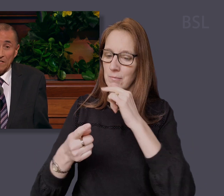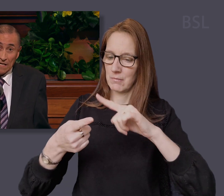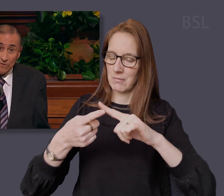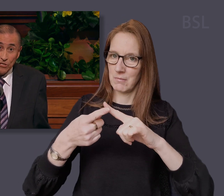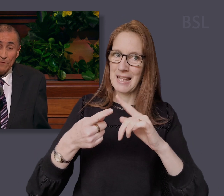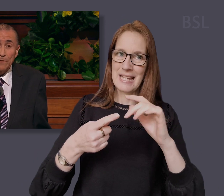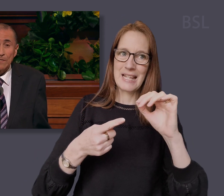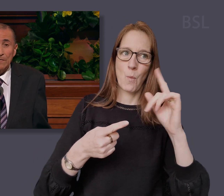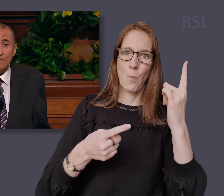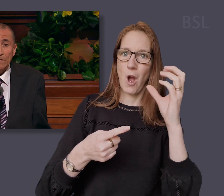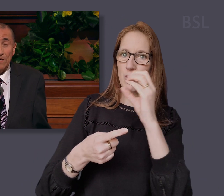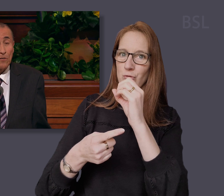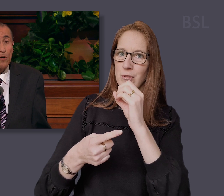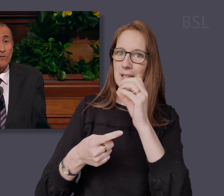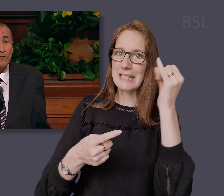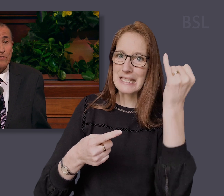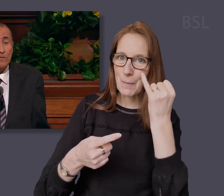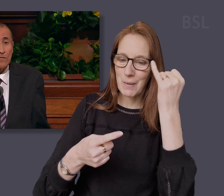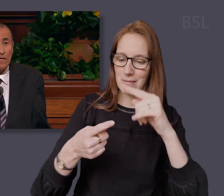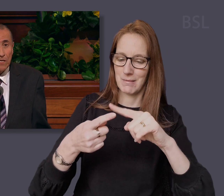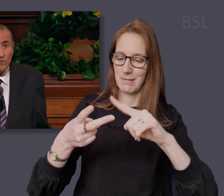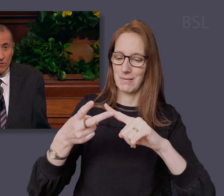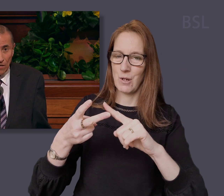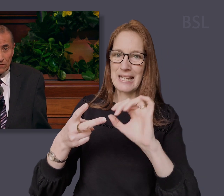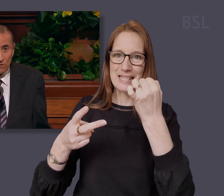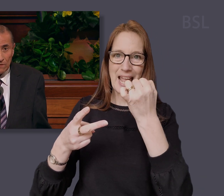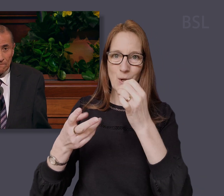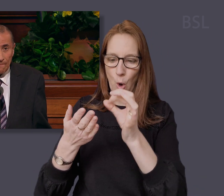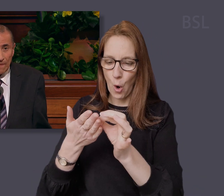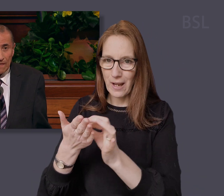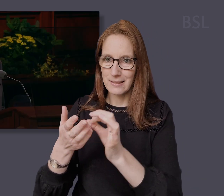100 sheep, 10 coins, and 2 sons.